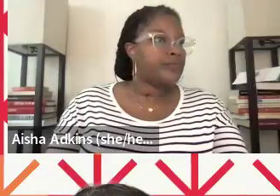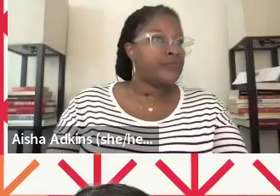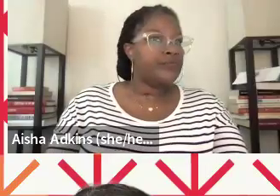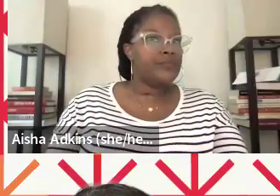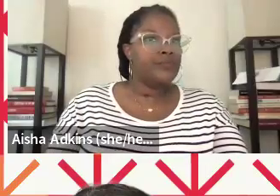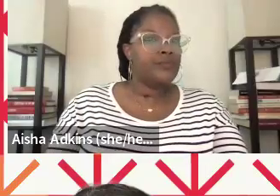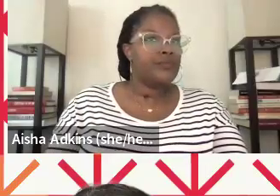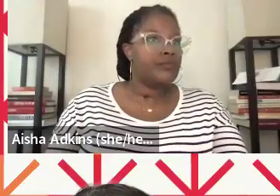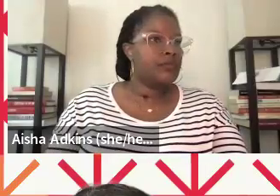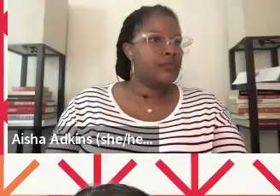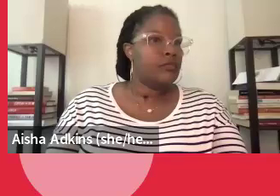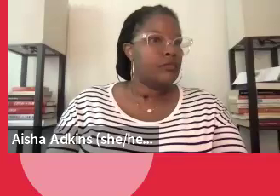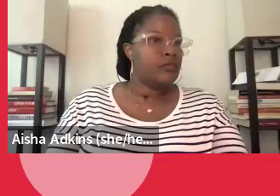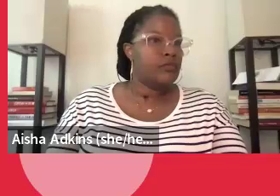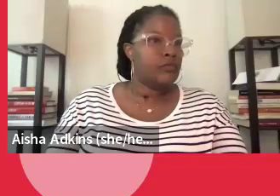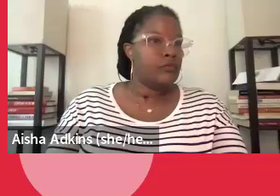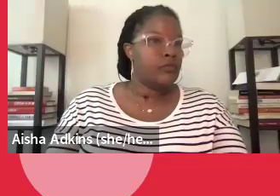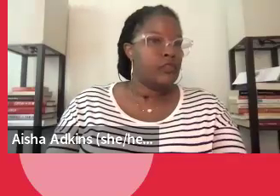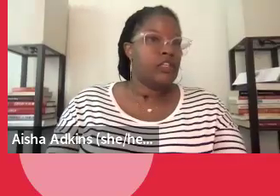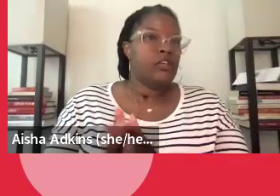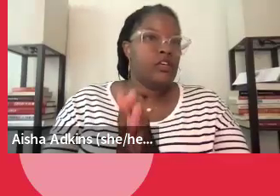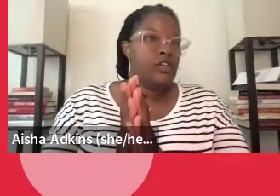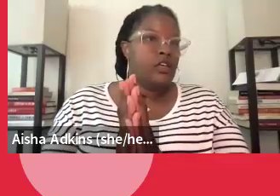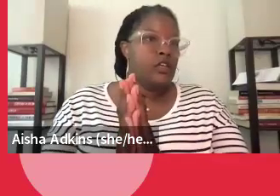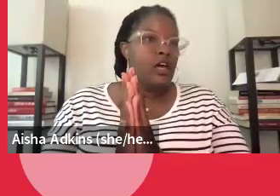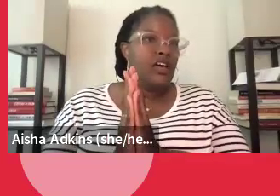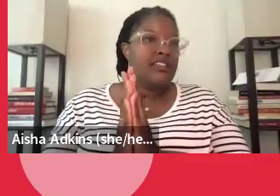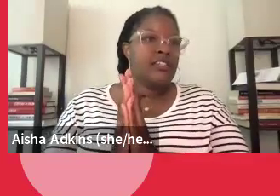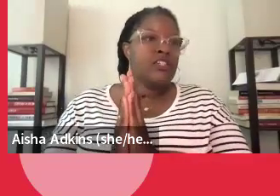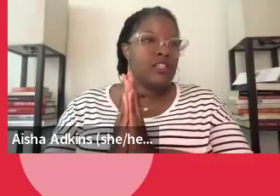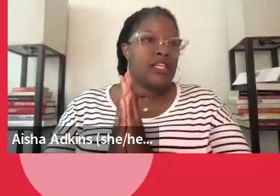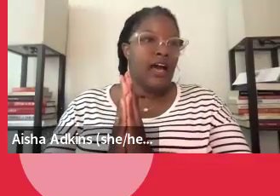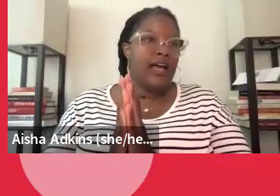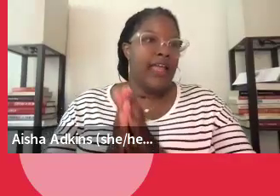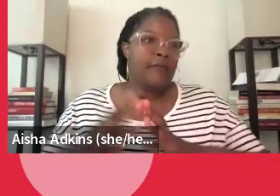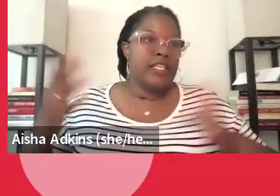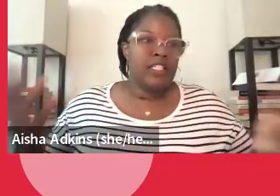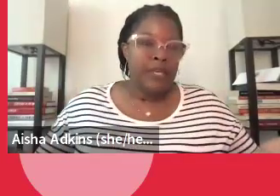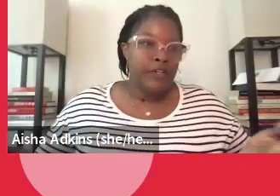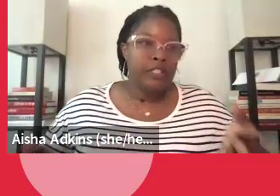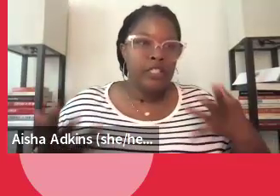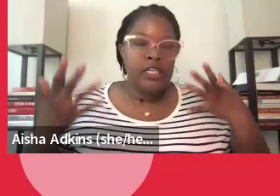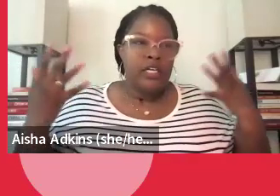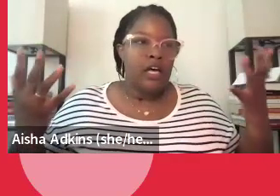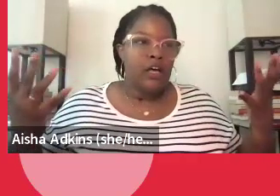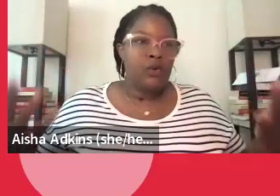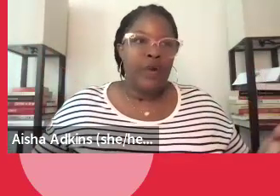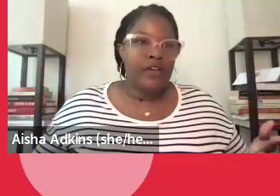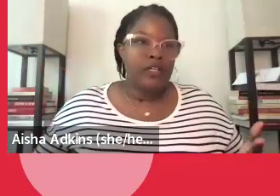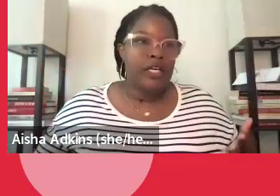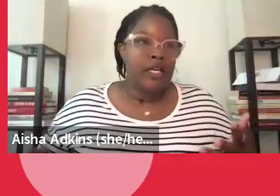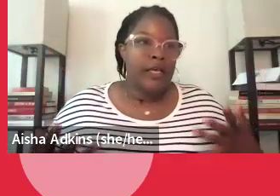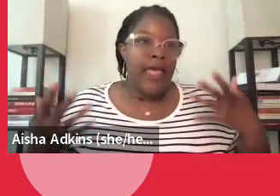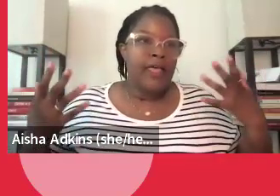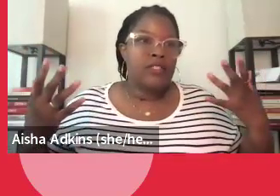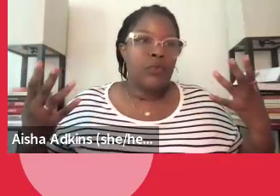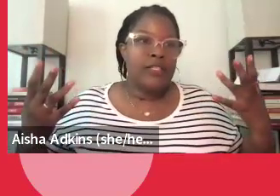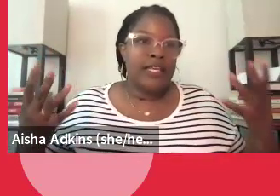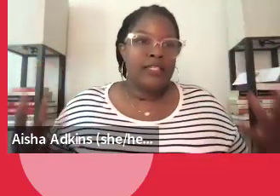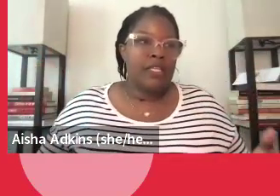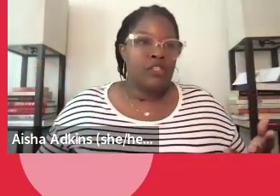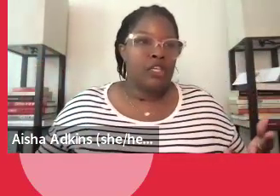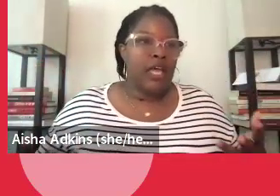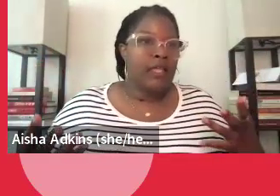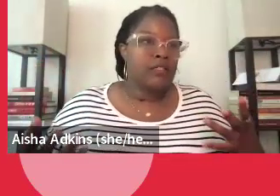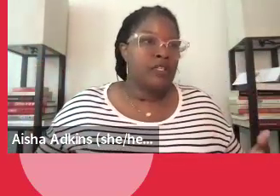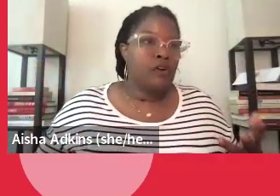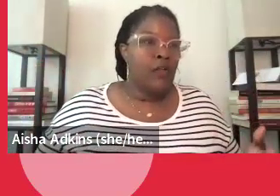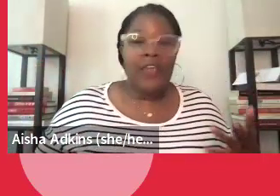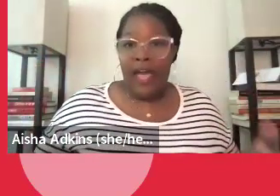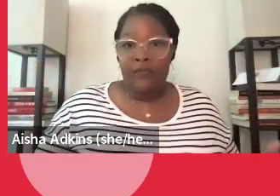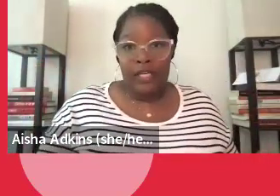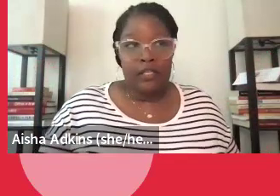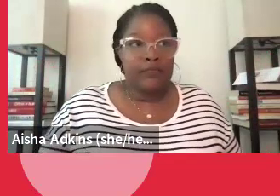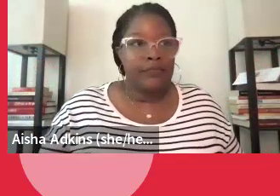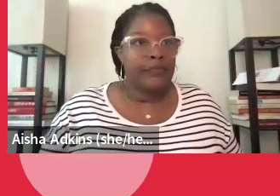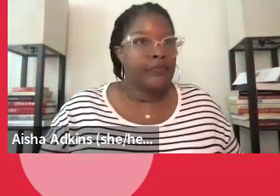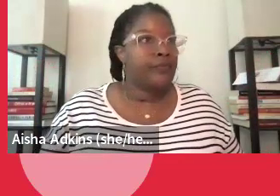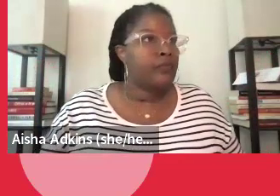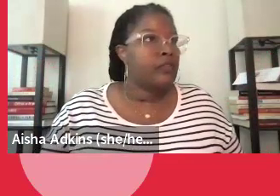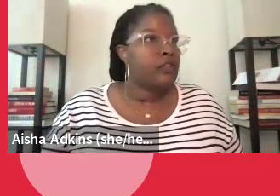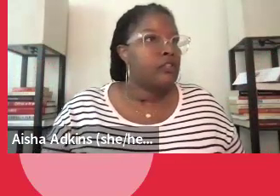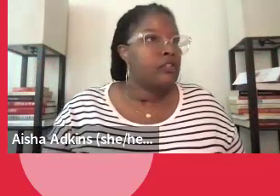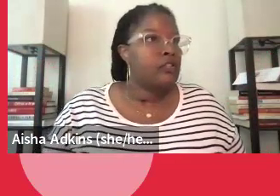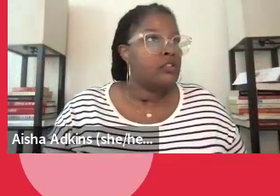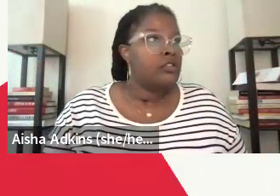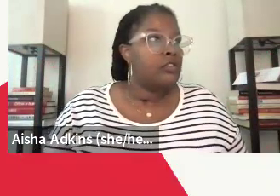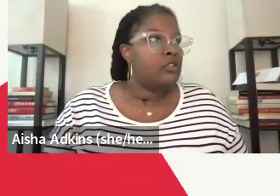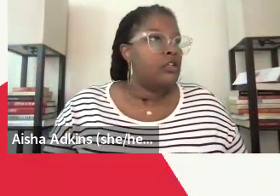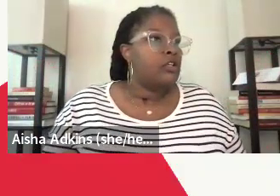Additionally, I am a speaker, a writer, as well as a dementia and mental health advocate.